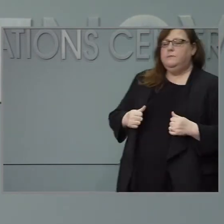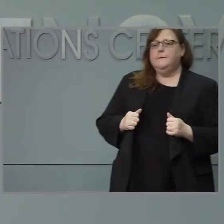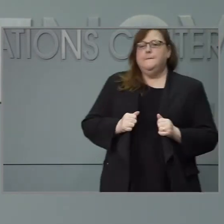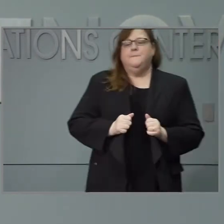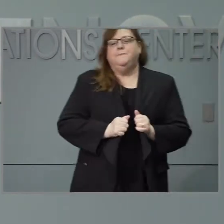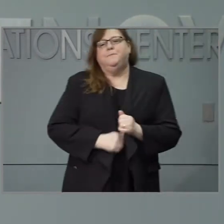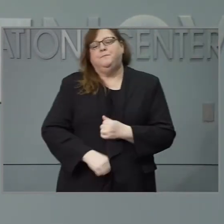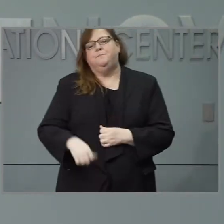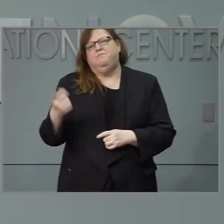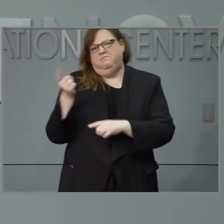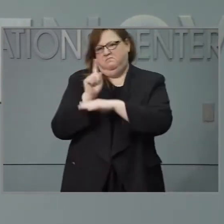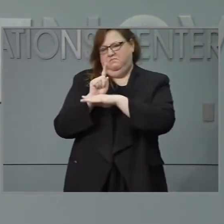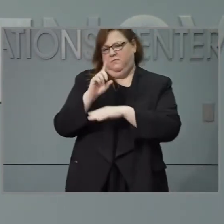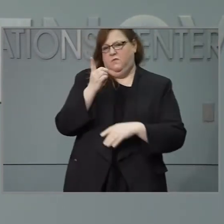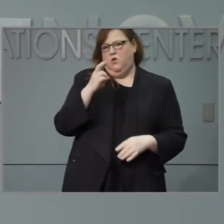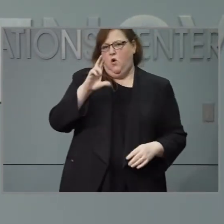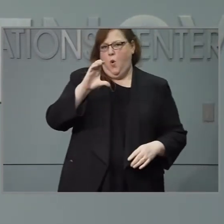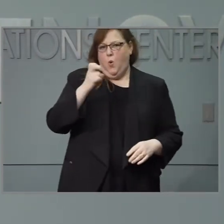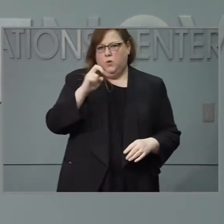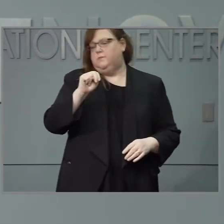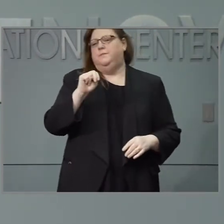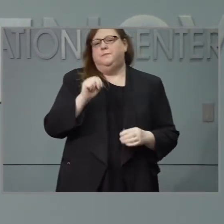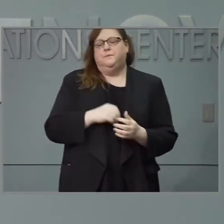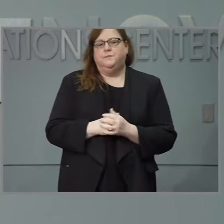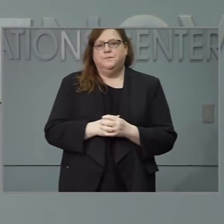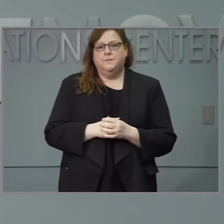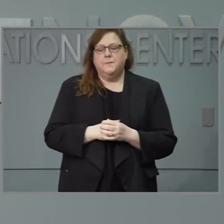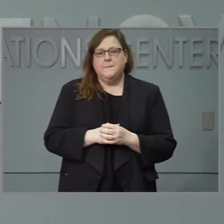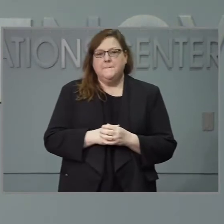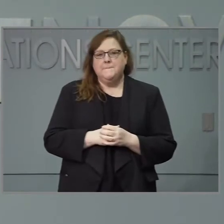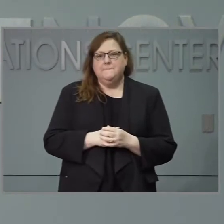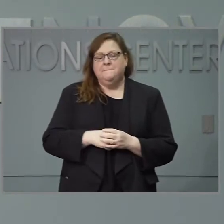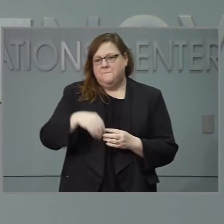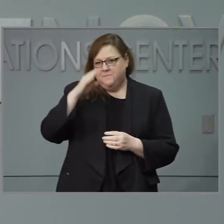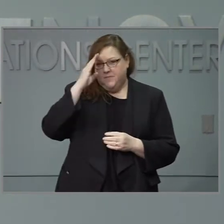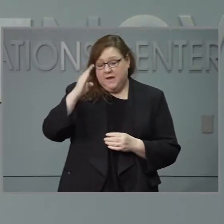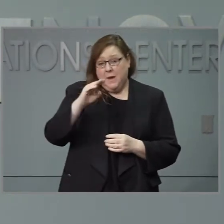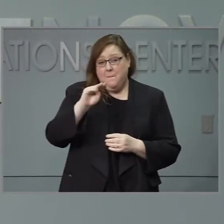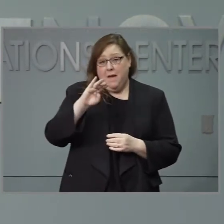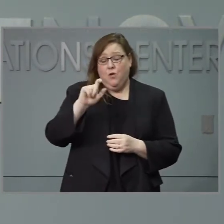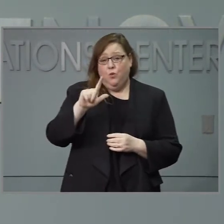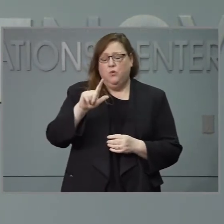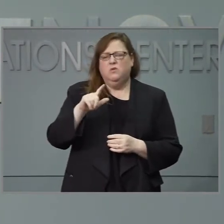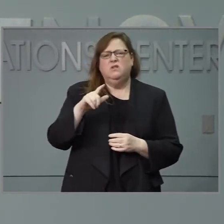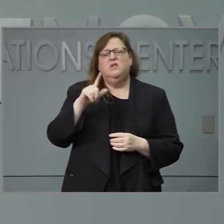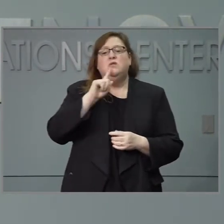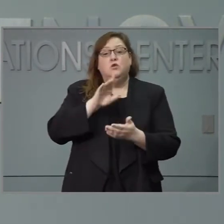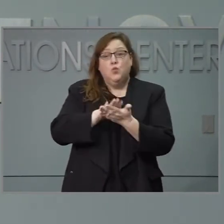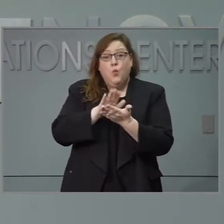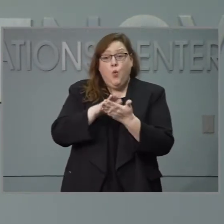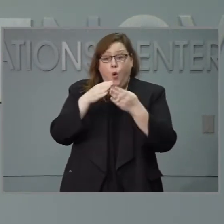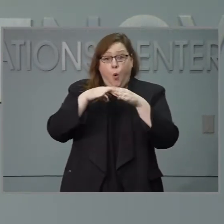Mr. Goforth: MUCHÍSIMAS GRACIAS. SEÑOR COOPER Gov. Cooper: REALMENTE VEN QUE LAS MASCARILLAS NO FUNCIONAN